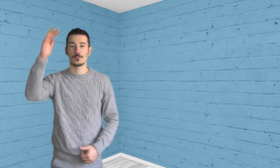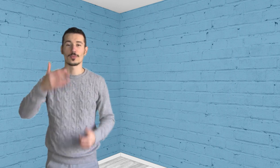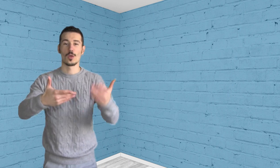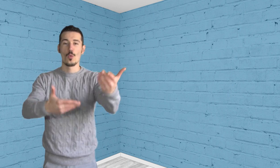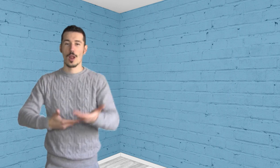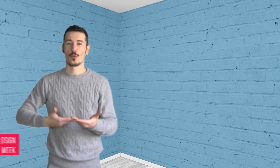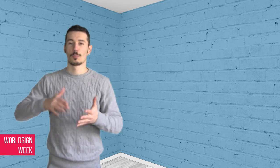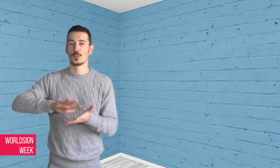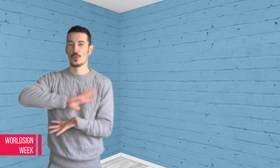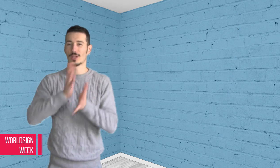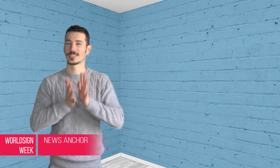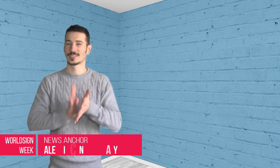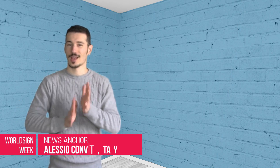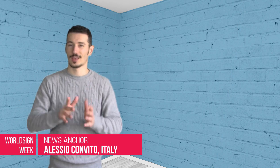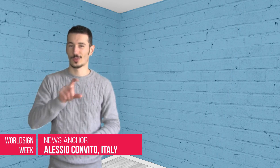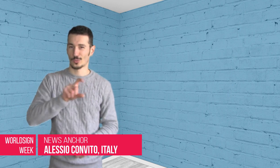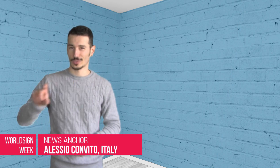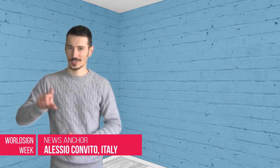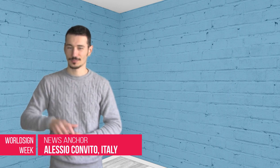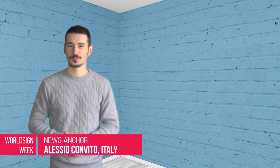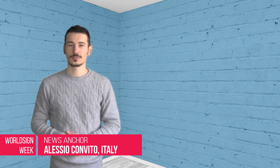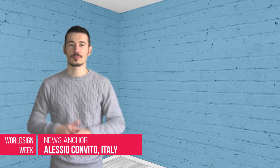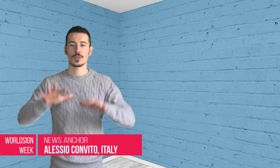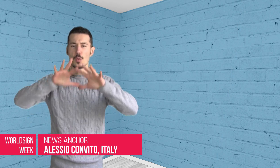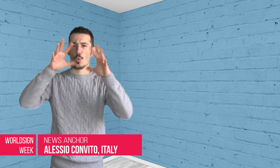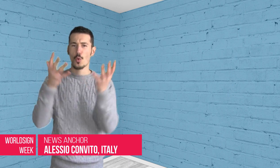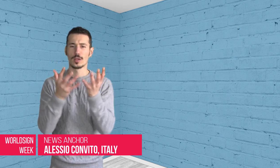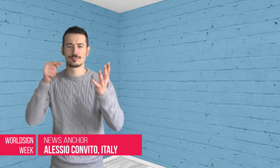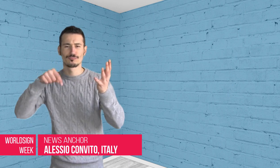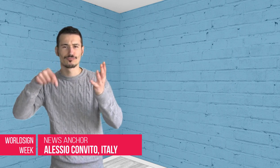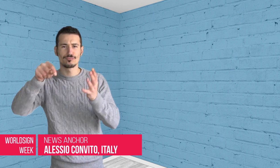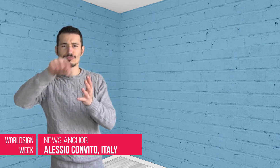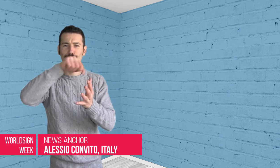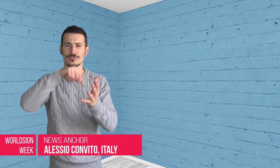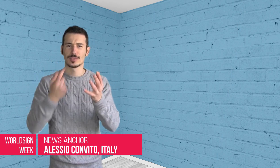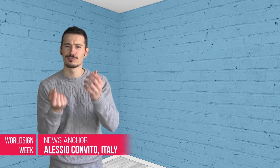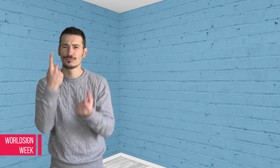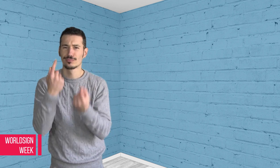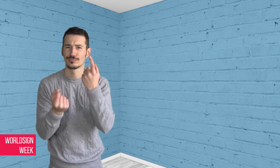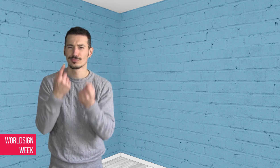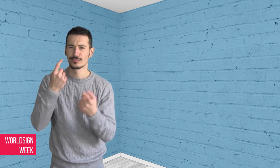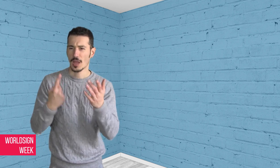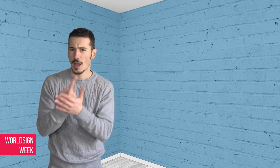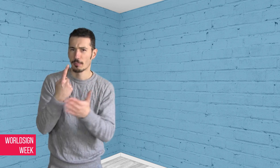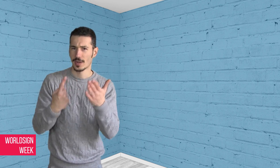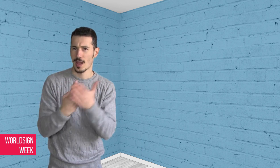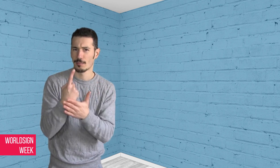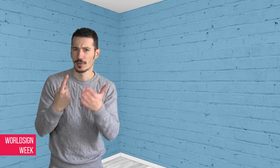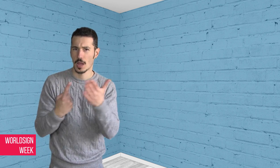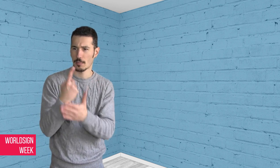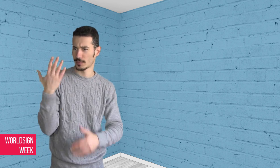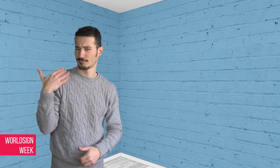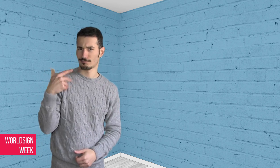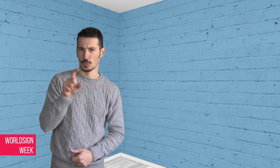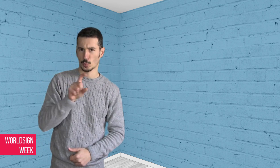Alessio: WorldSign Week. News from around the world happening the past week.